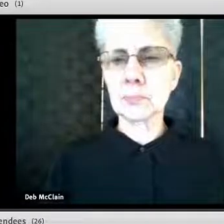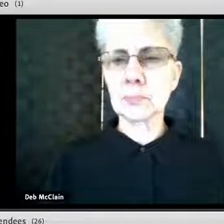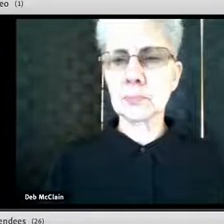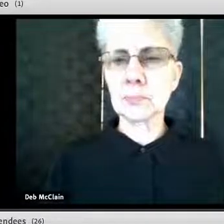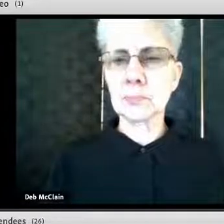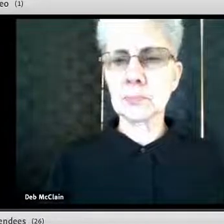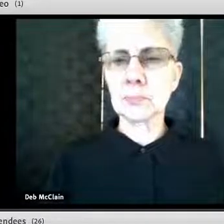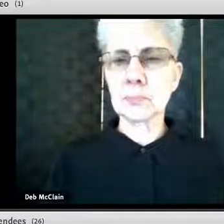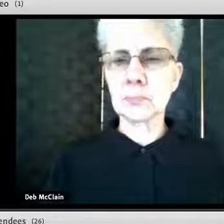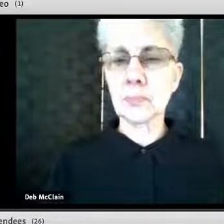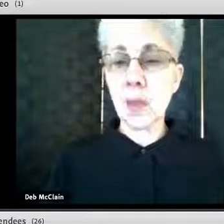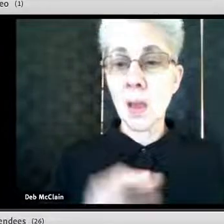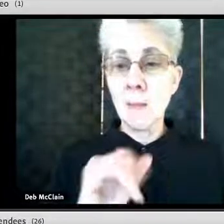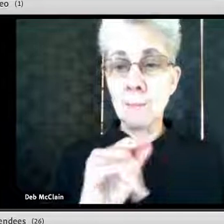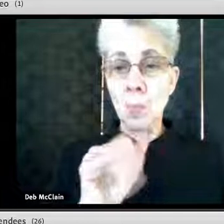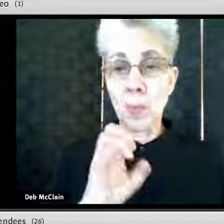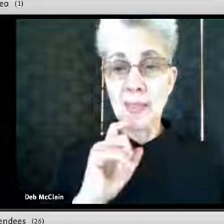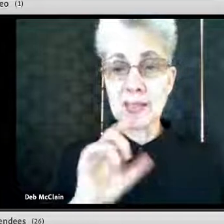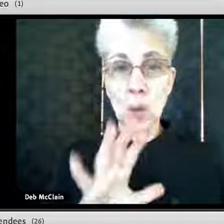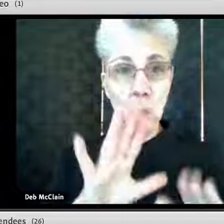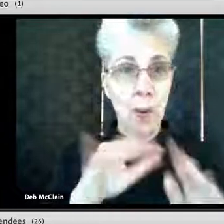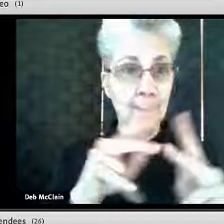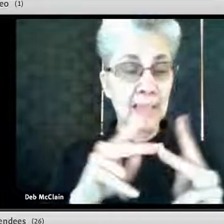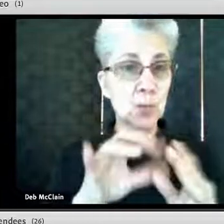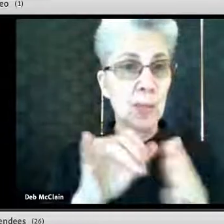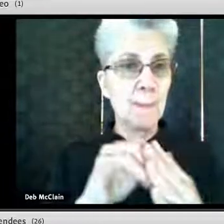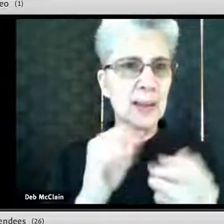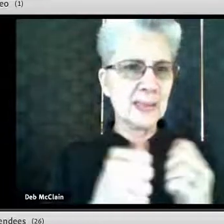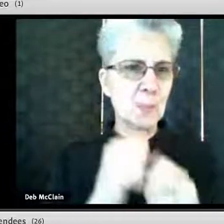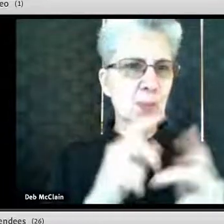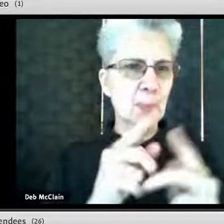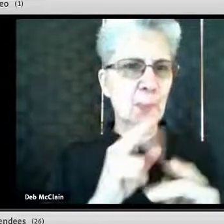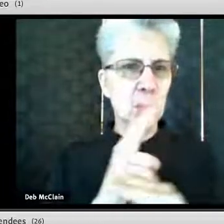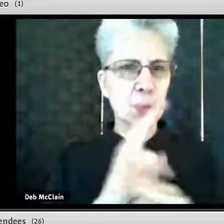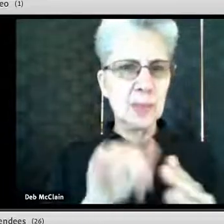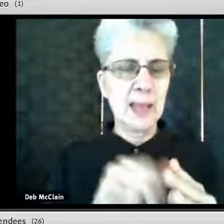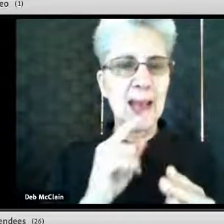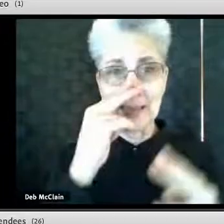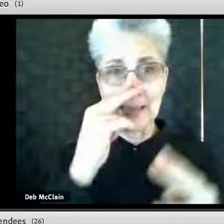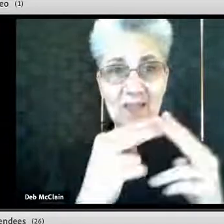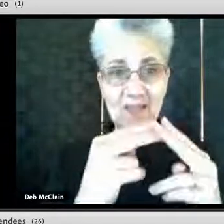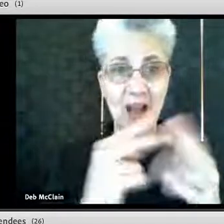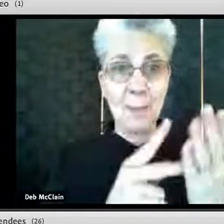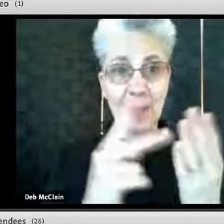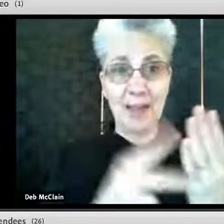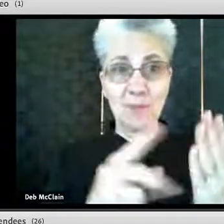Marina, that's a great place to do that because that's where your younger patrons are, and it's a fun platform to do that.